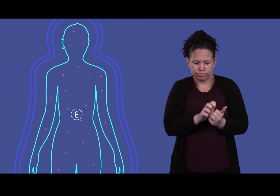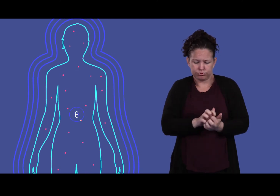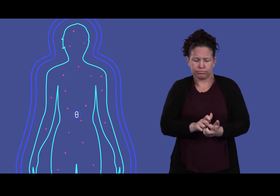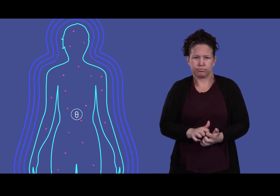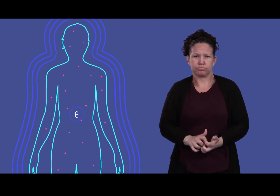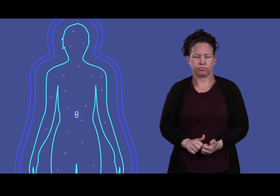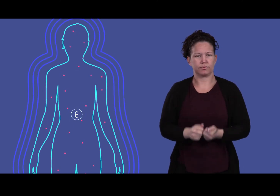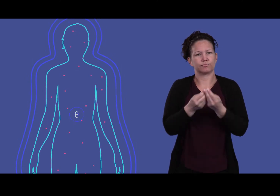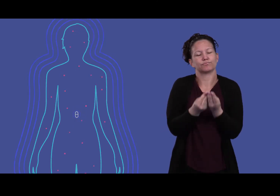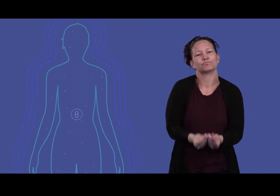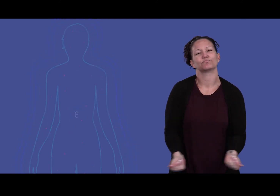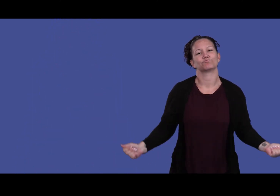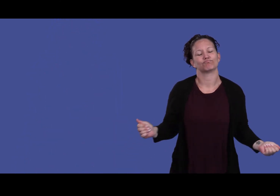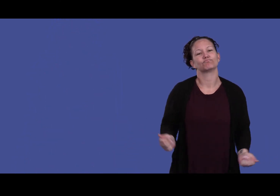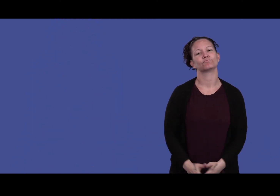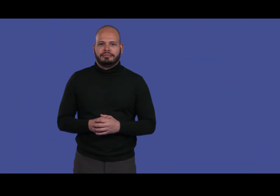Which cures the infection.